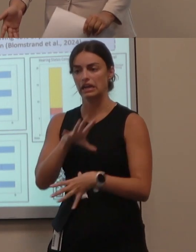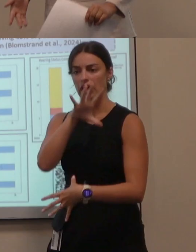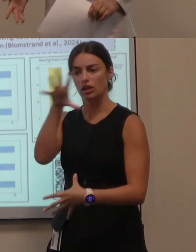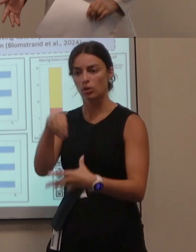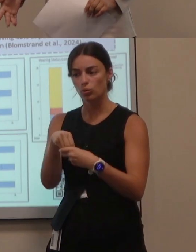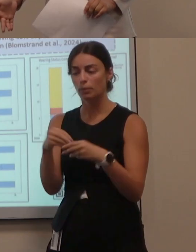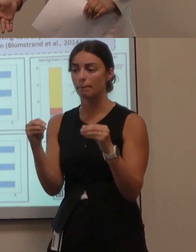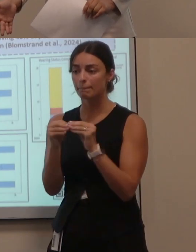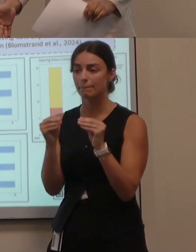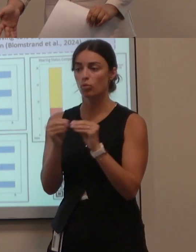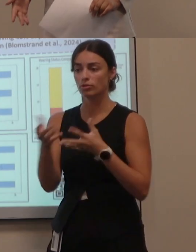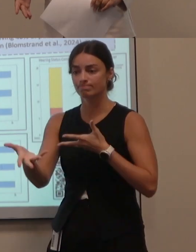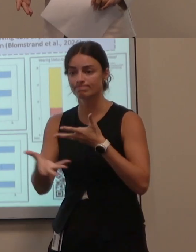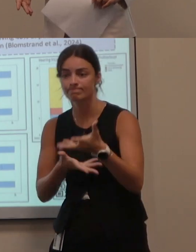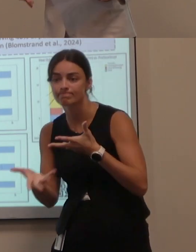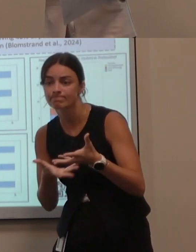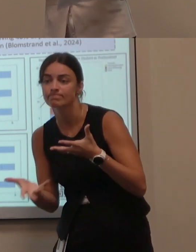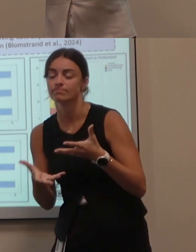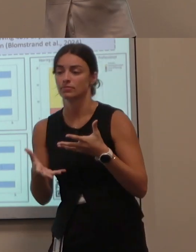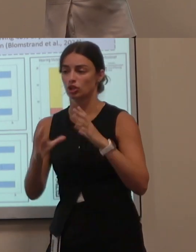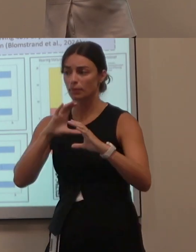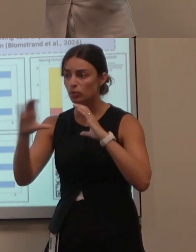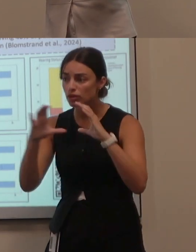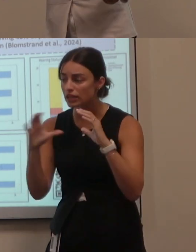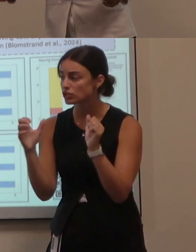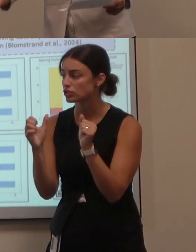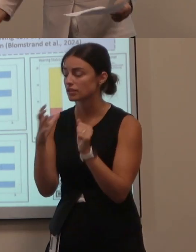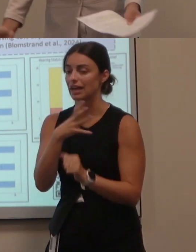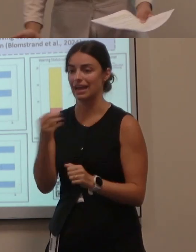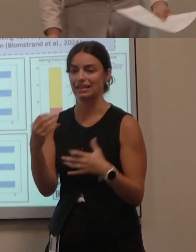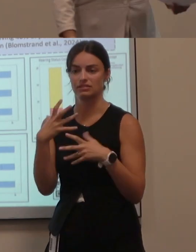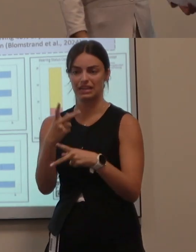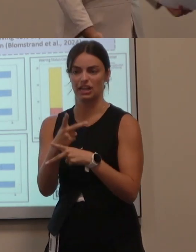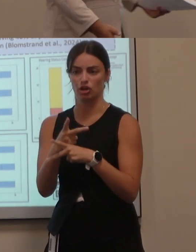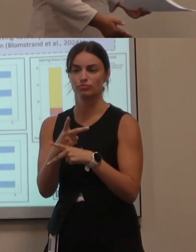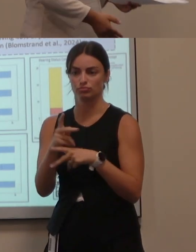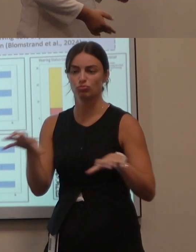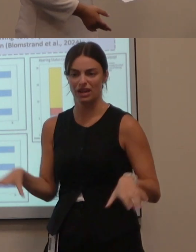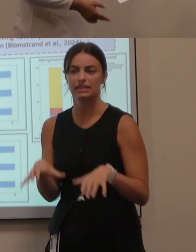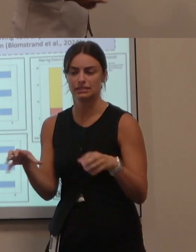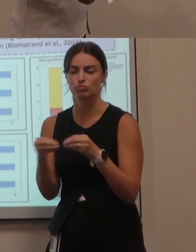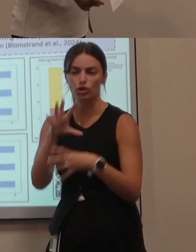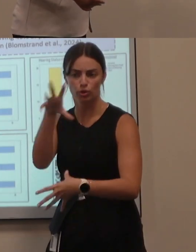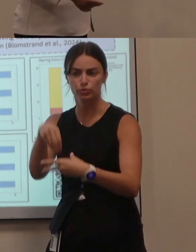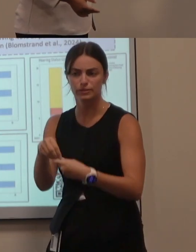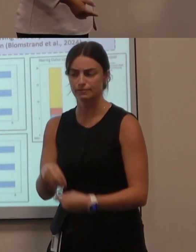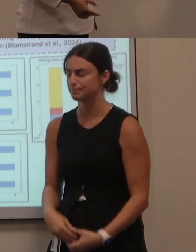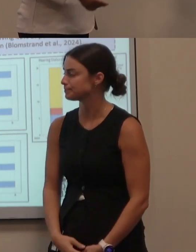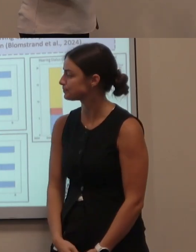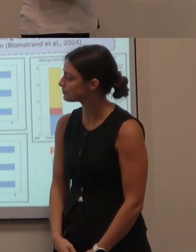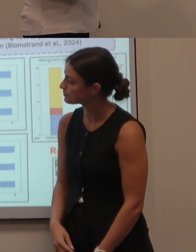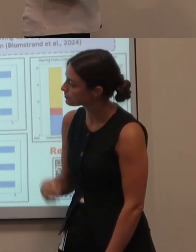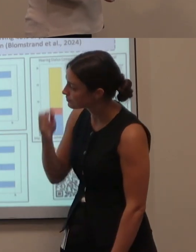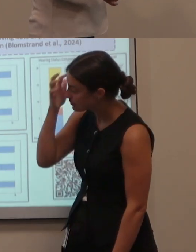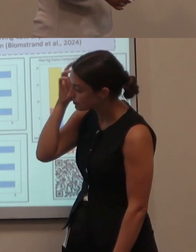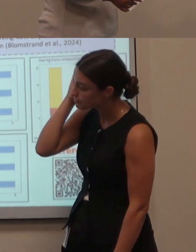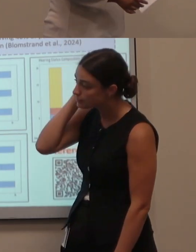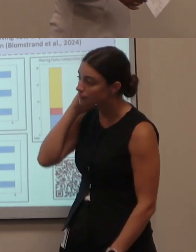communication and care practice? Moving on to the background,